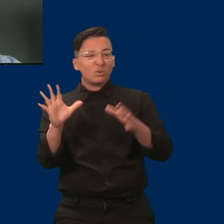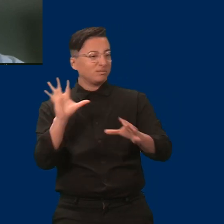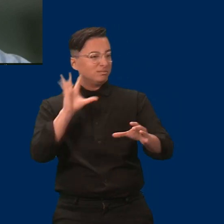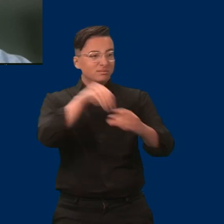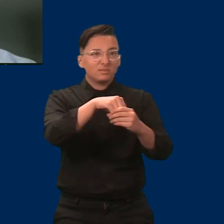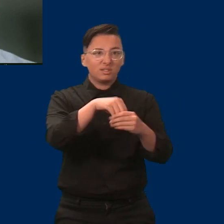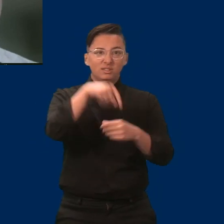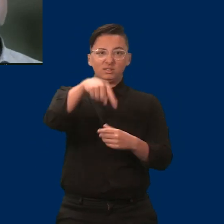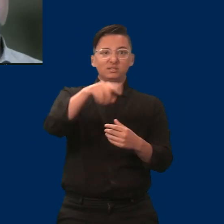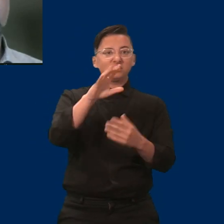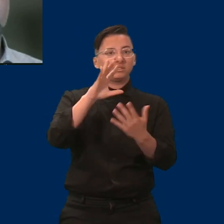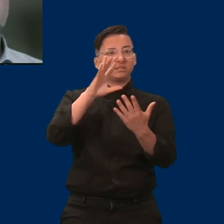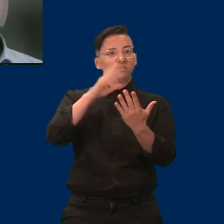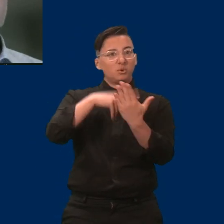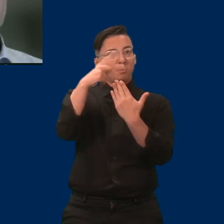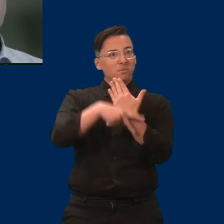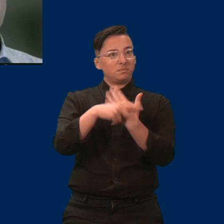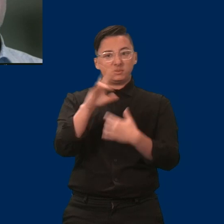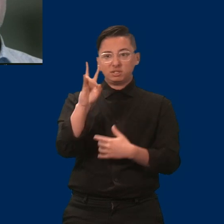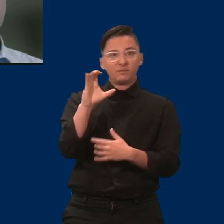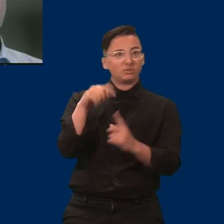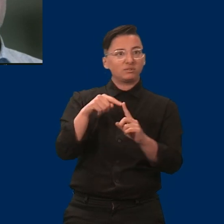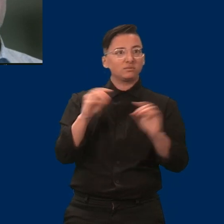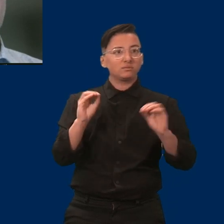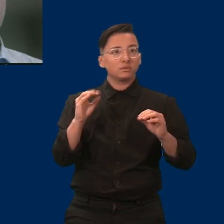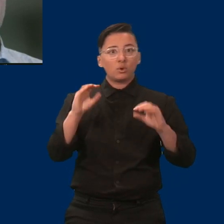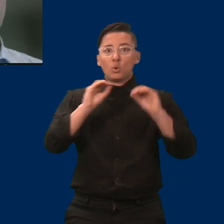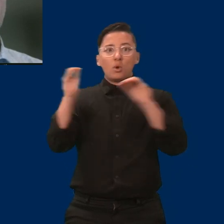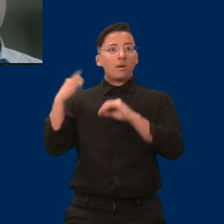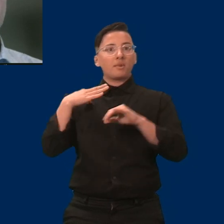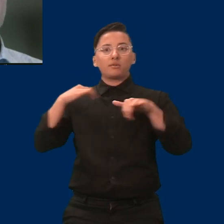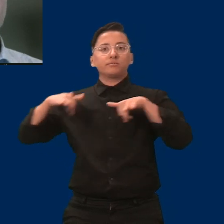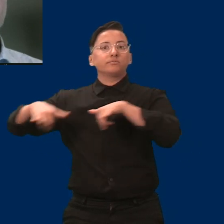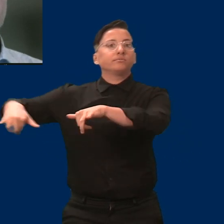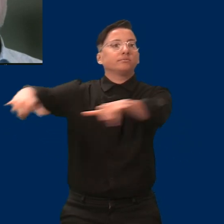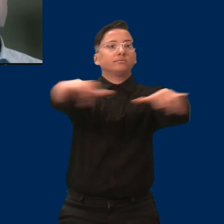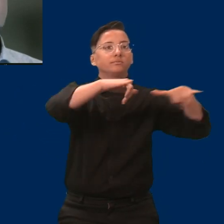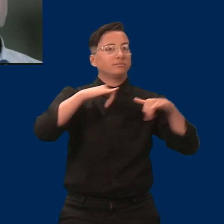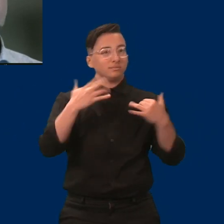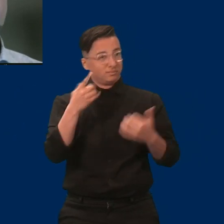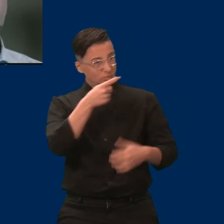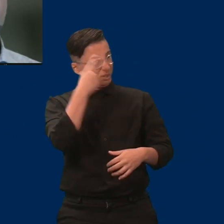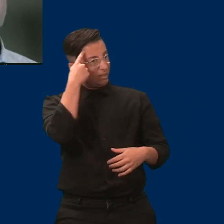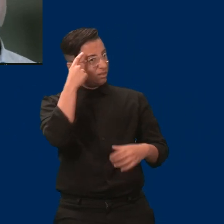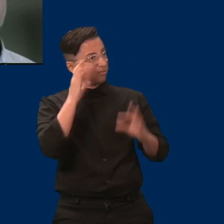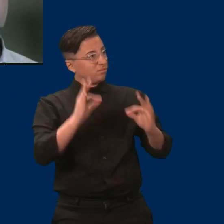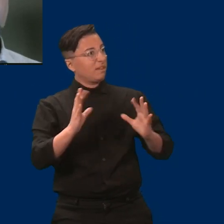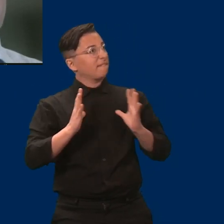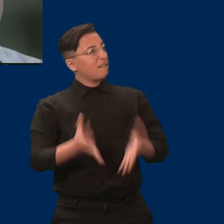application standards at all. Do you find this acceptable, and do you see the legislature ever doing